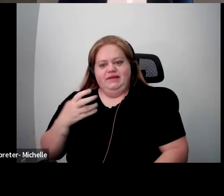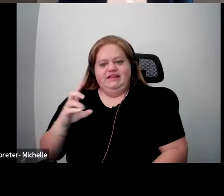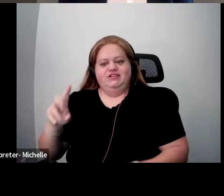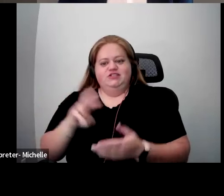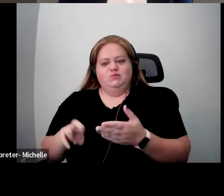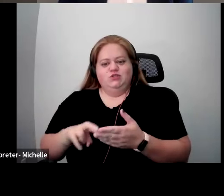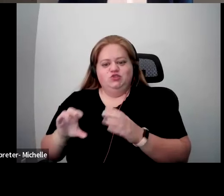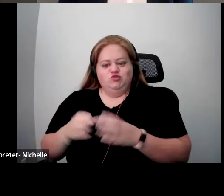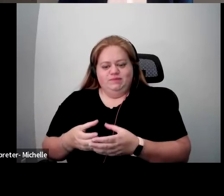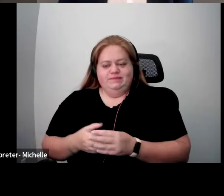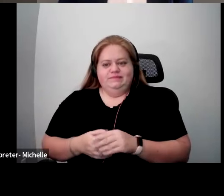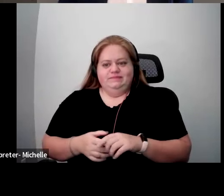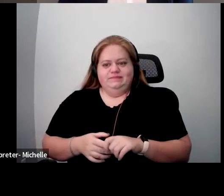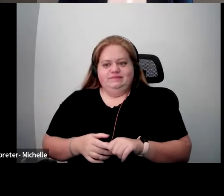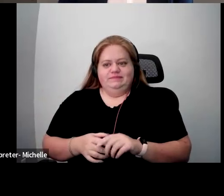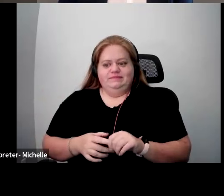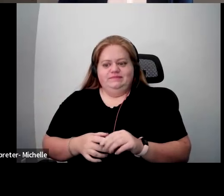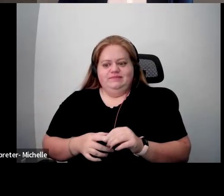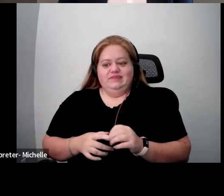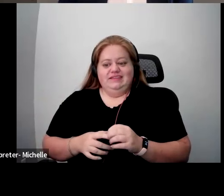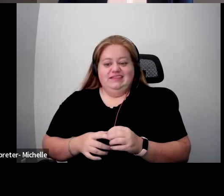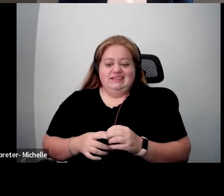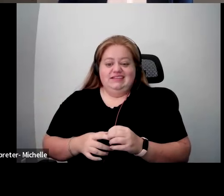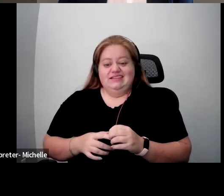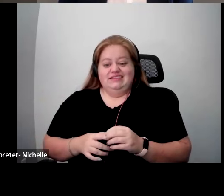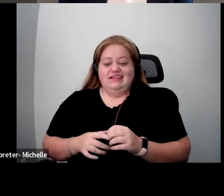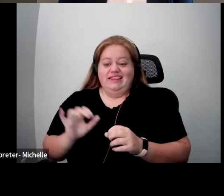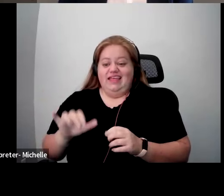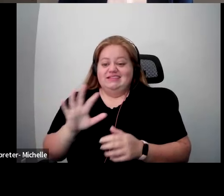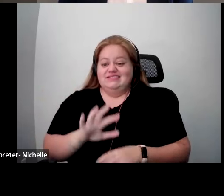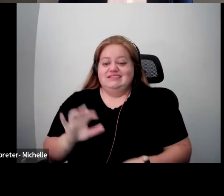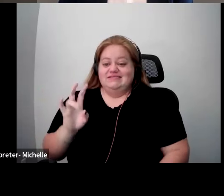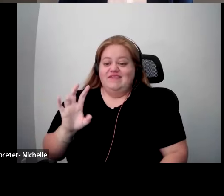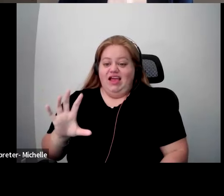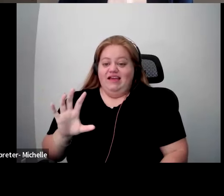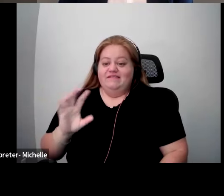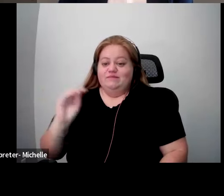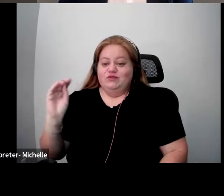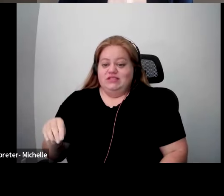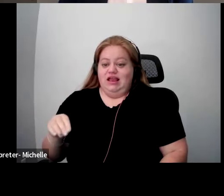And that is 75% of arXiv error free.